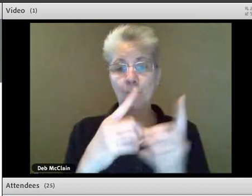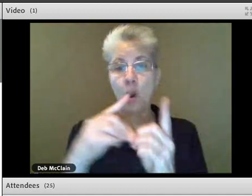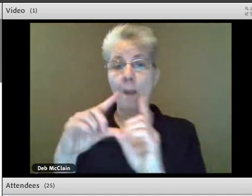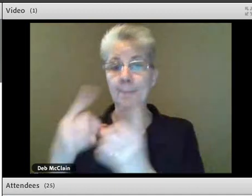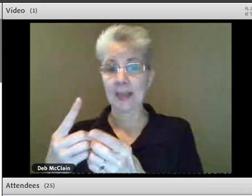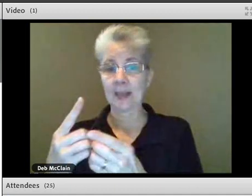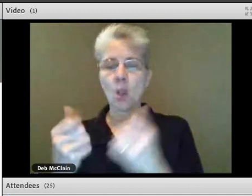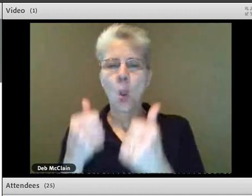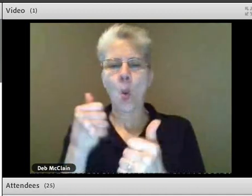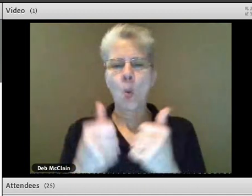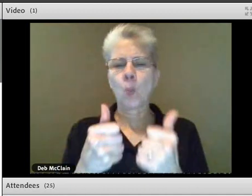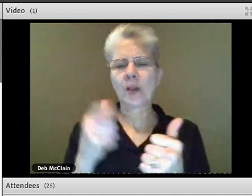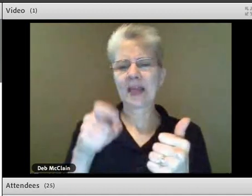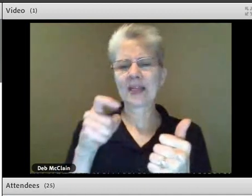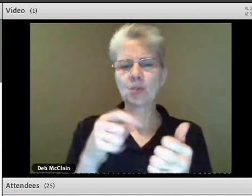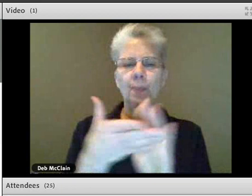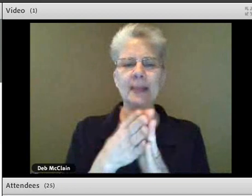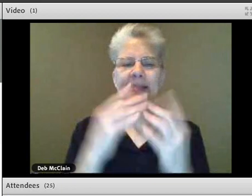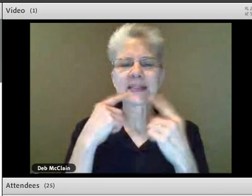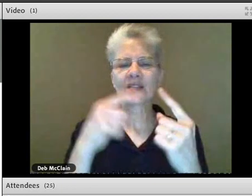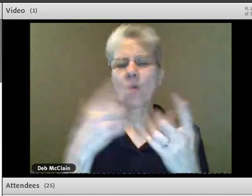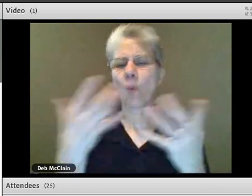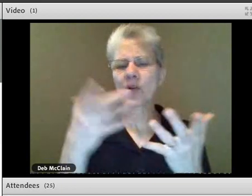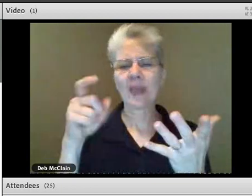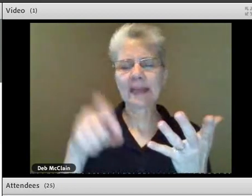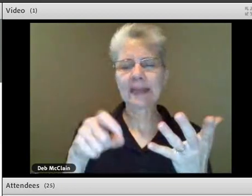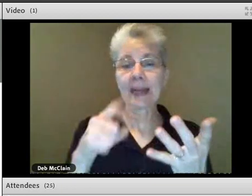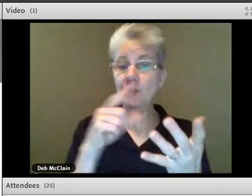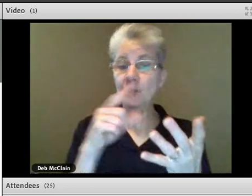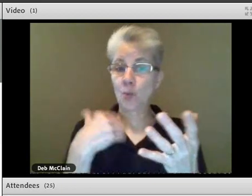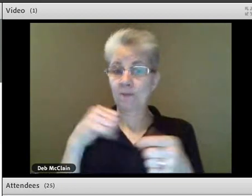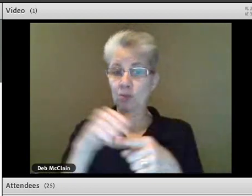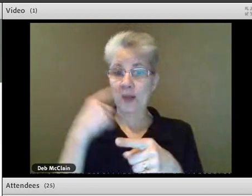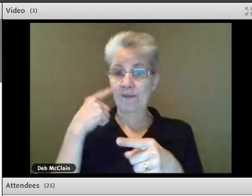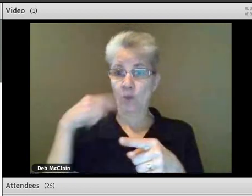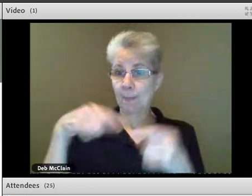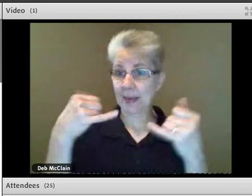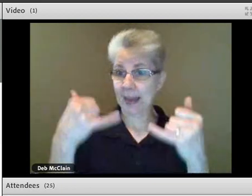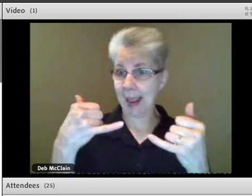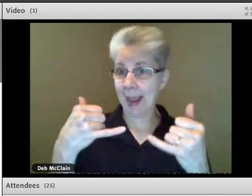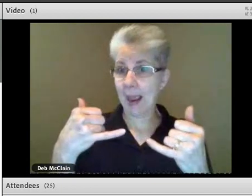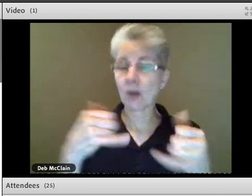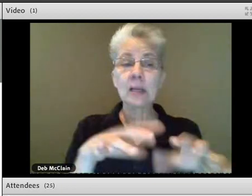what functions do they need to be successful? And then, do you have training for them now? And then you take the training, and you plug it